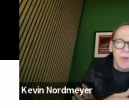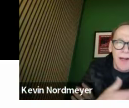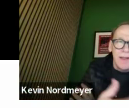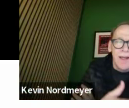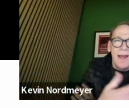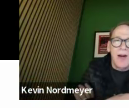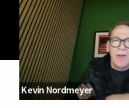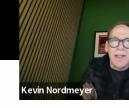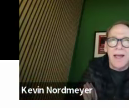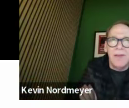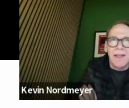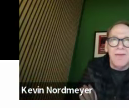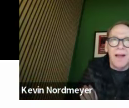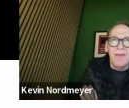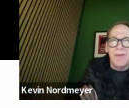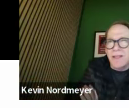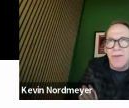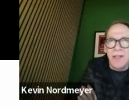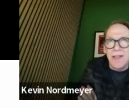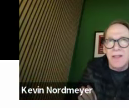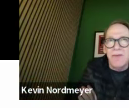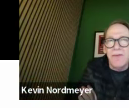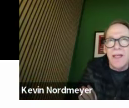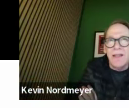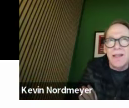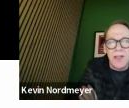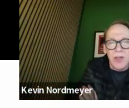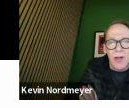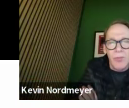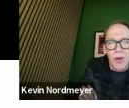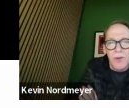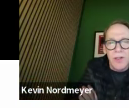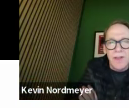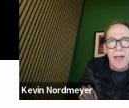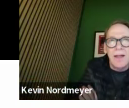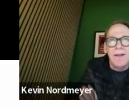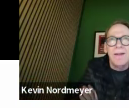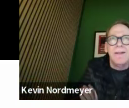But we try to err on the side of like that five, seven to six feet as a starting point for design.